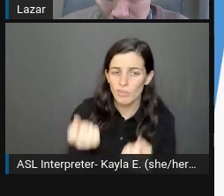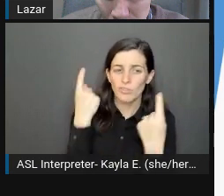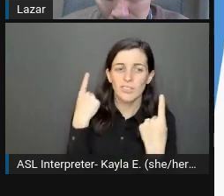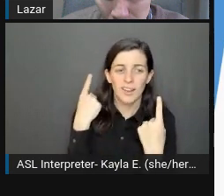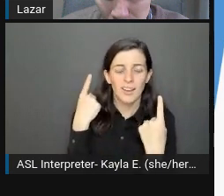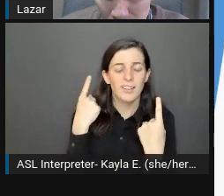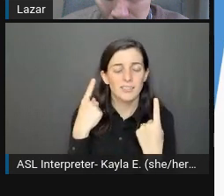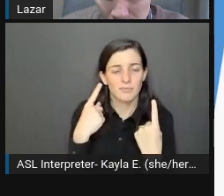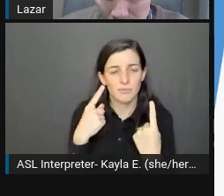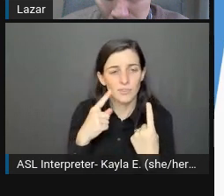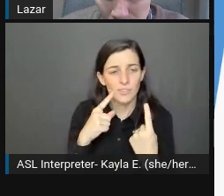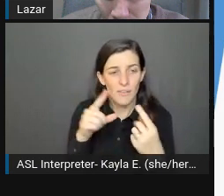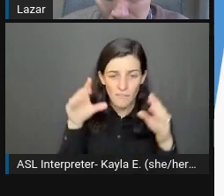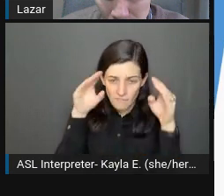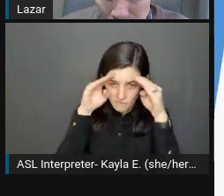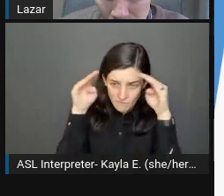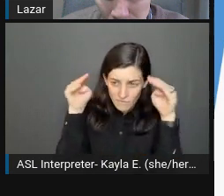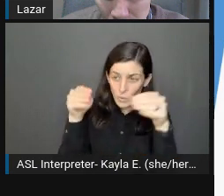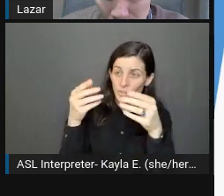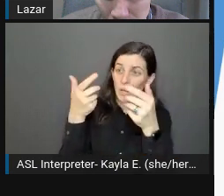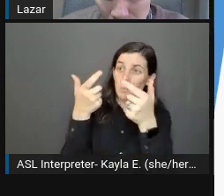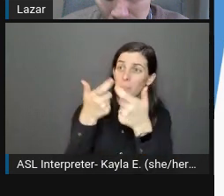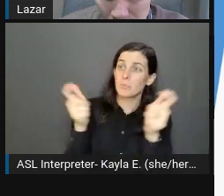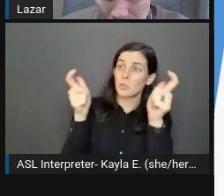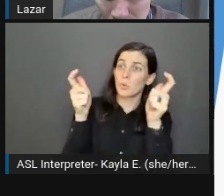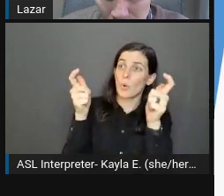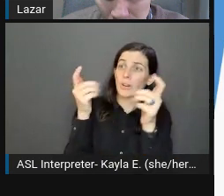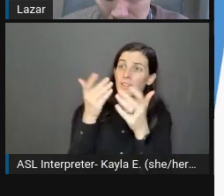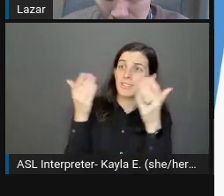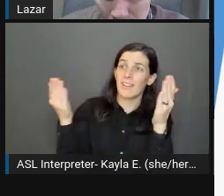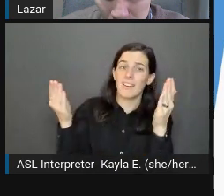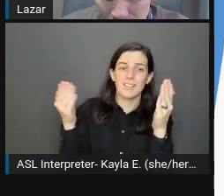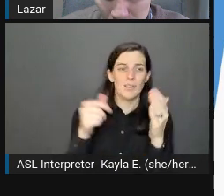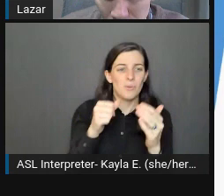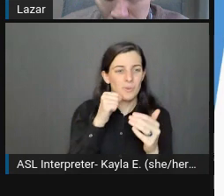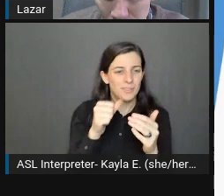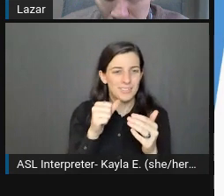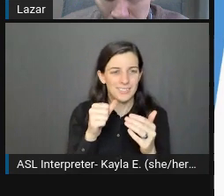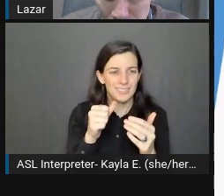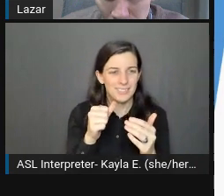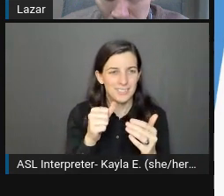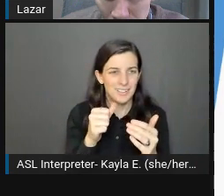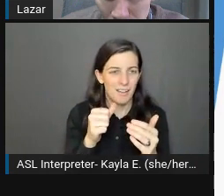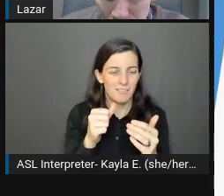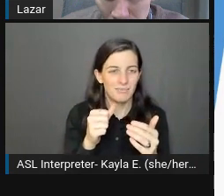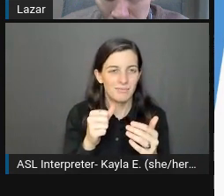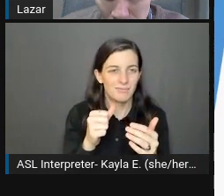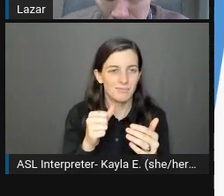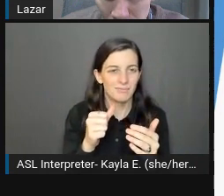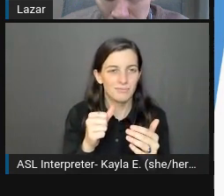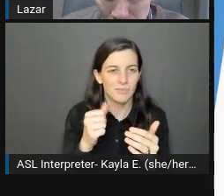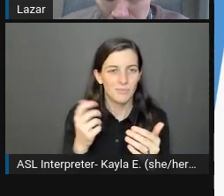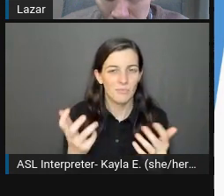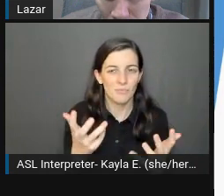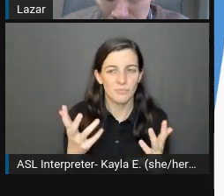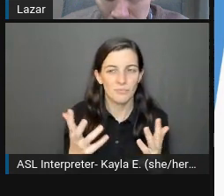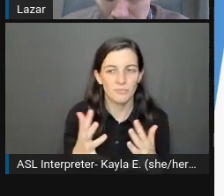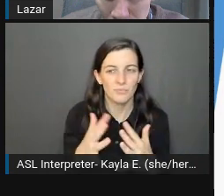of users will make lots of people have closed doors